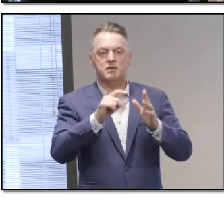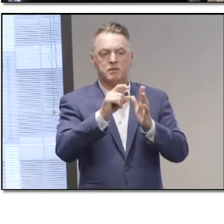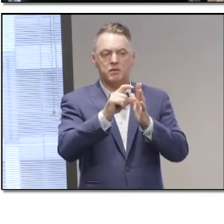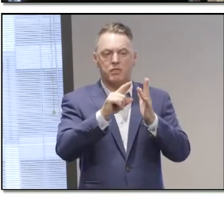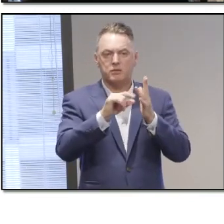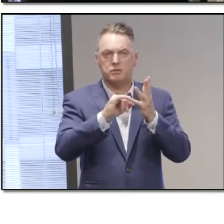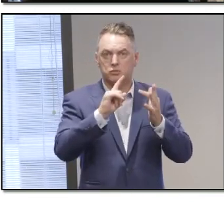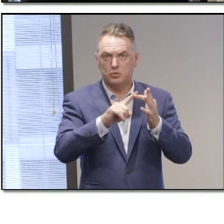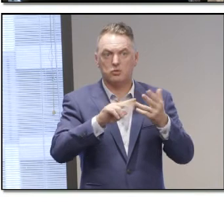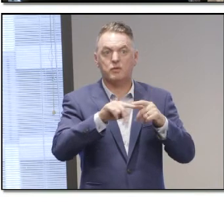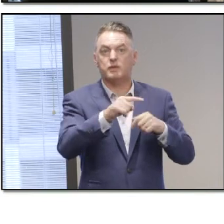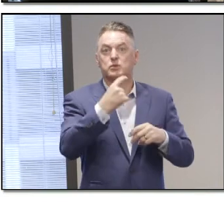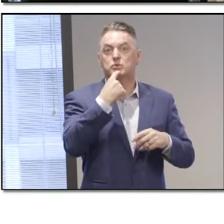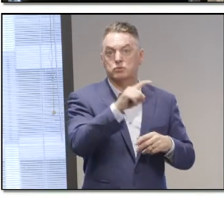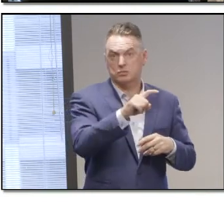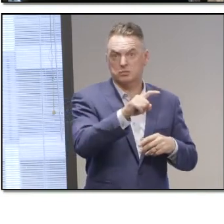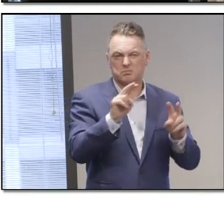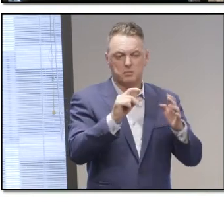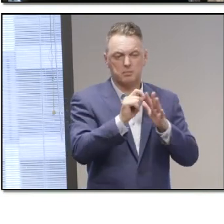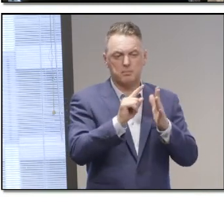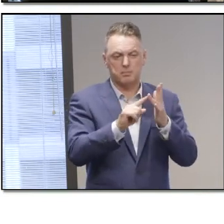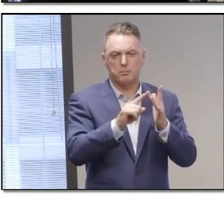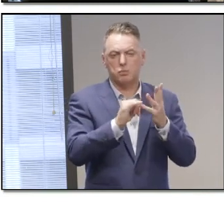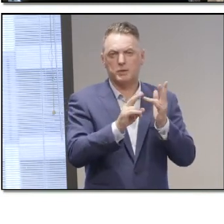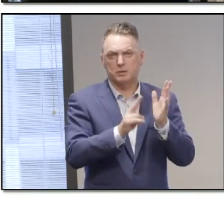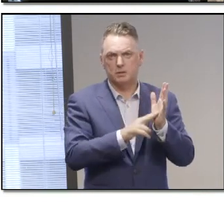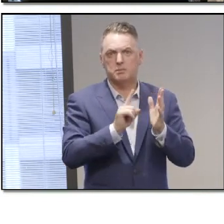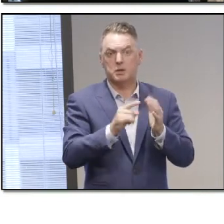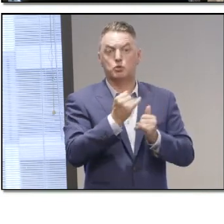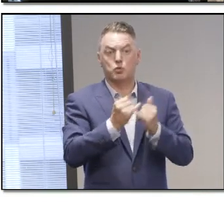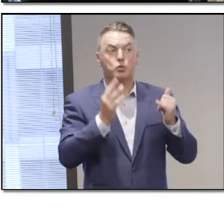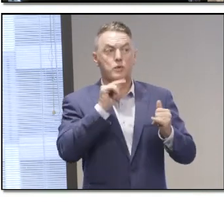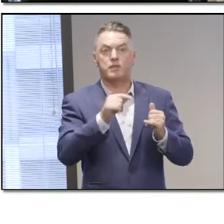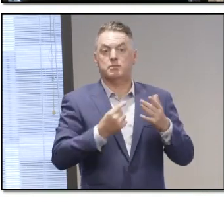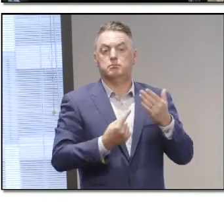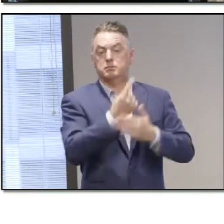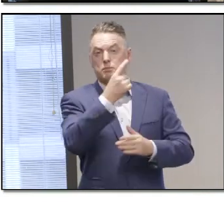toxic makes the poison it's even more critical when that exposure occurs and I'll show you what